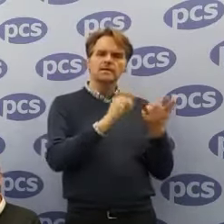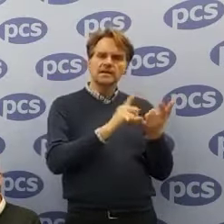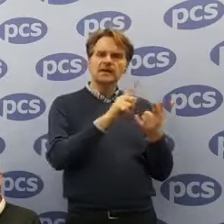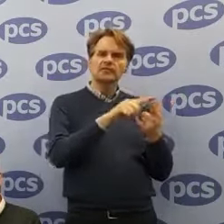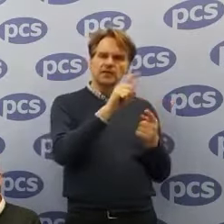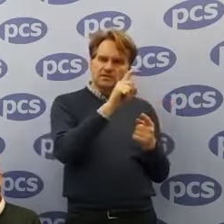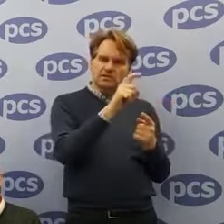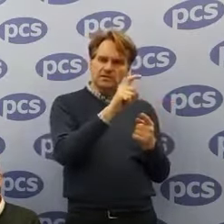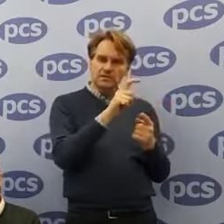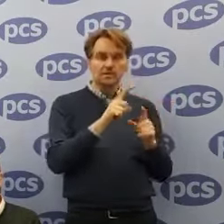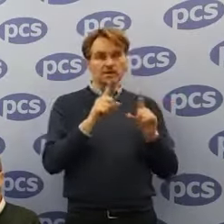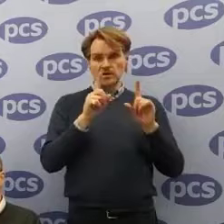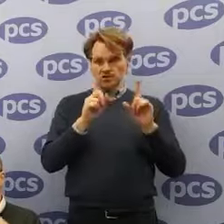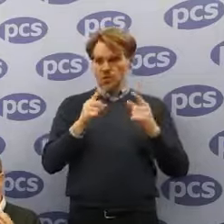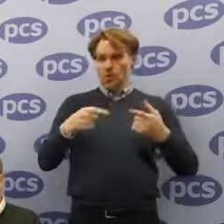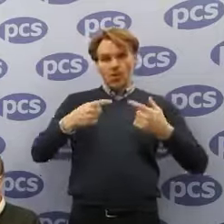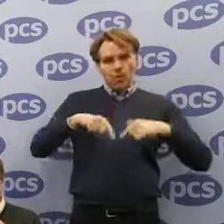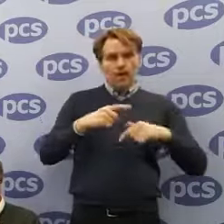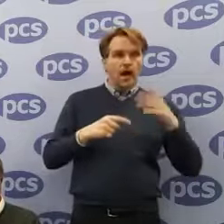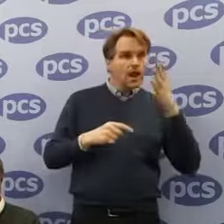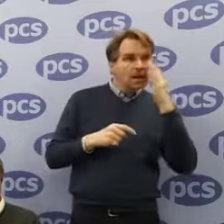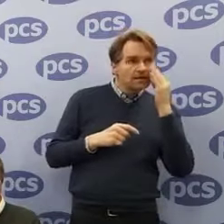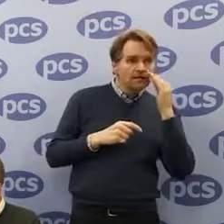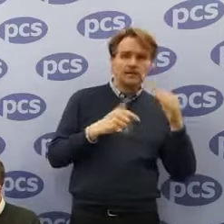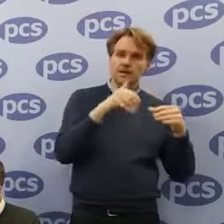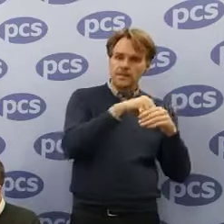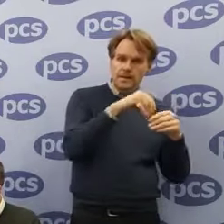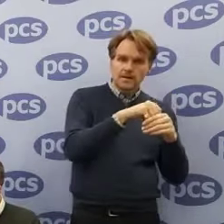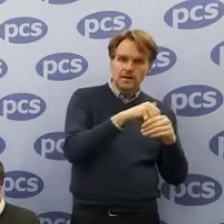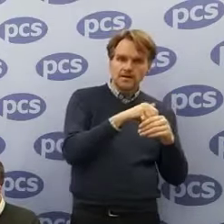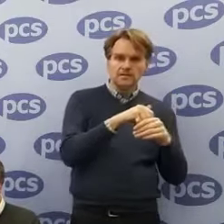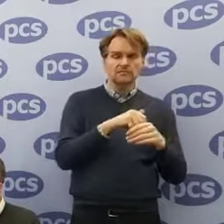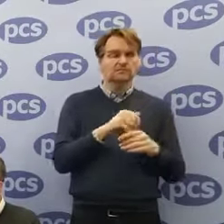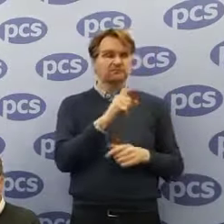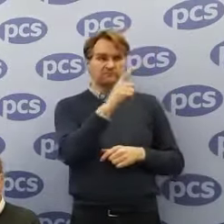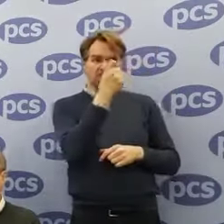members have told us, with the government weaker now than it's ever been, we can